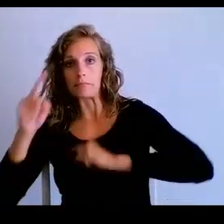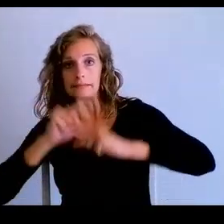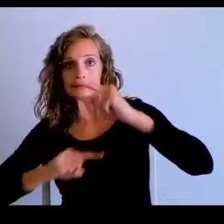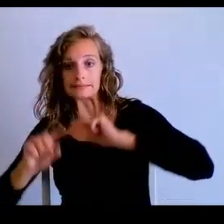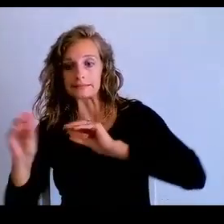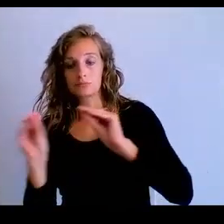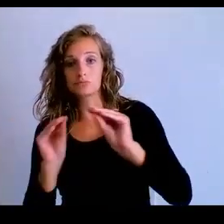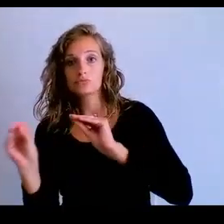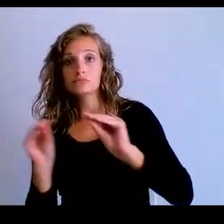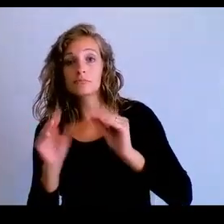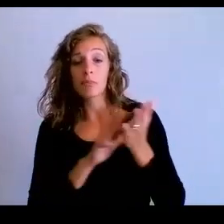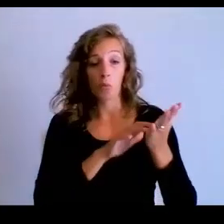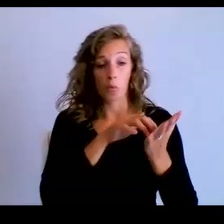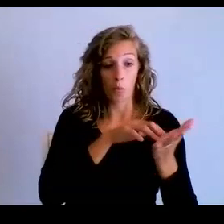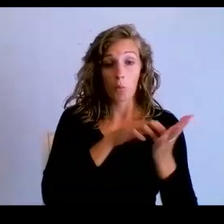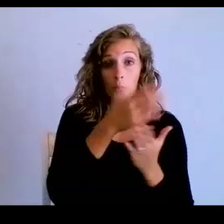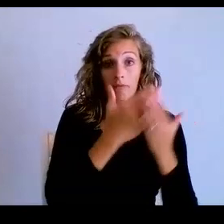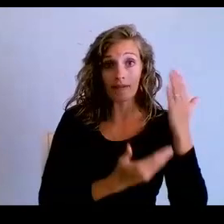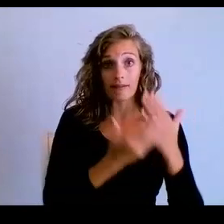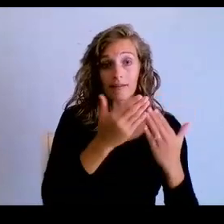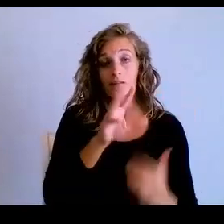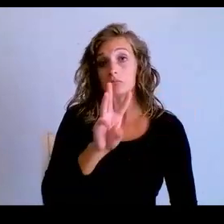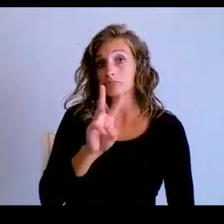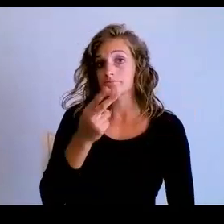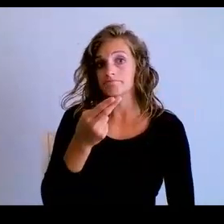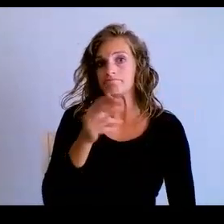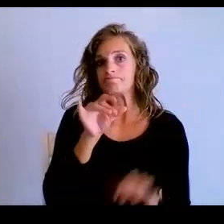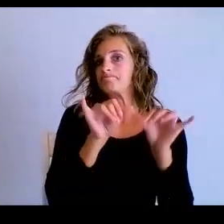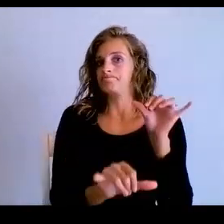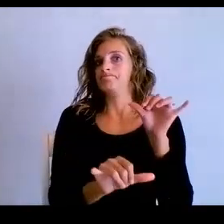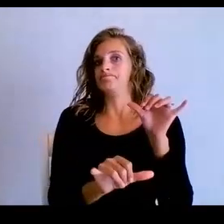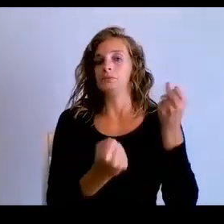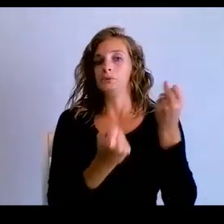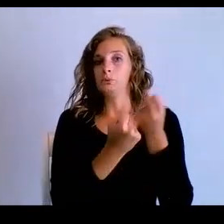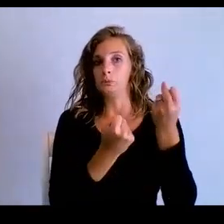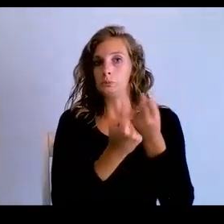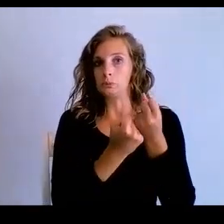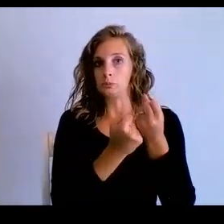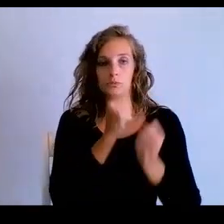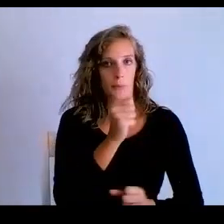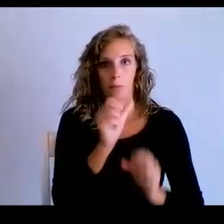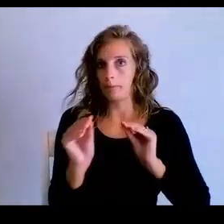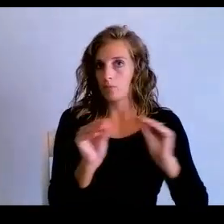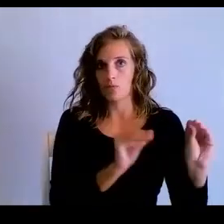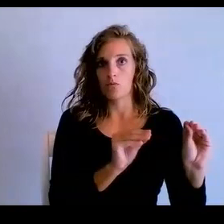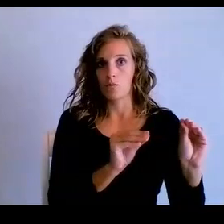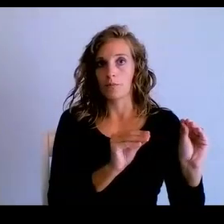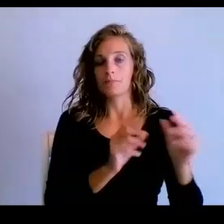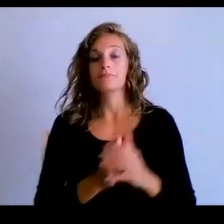performs the sign or does the movement of the sign and the non-dominant or weak hand is going to act as a support or the